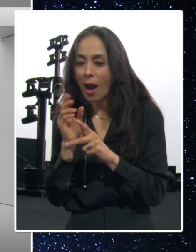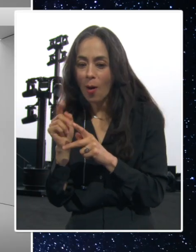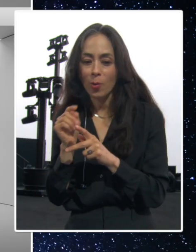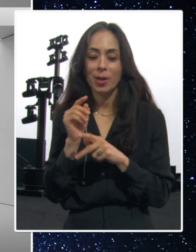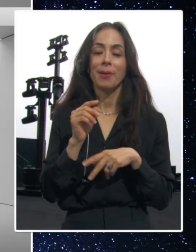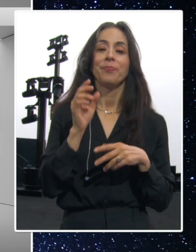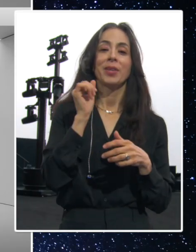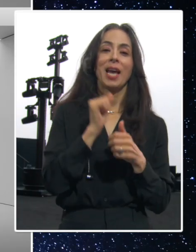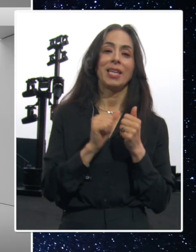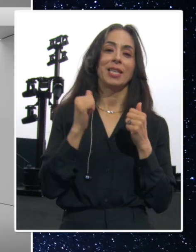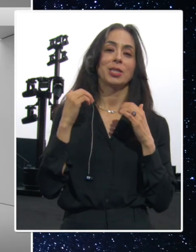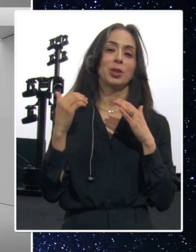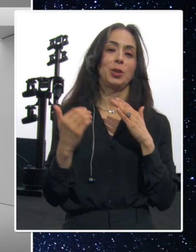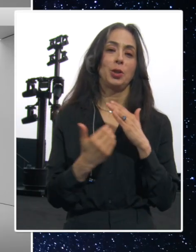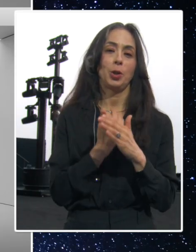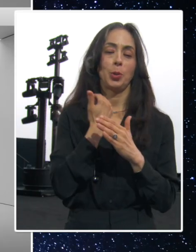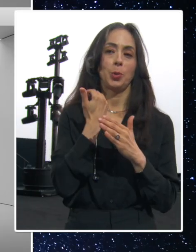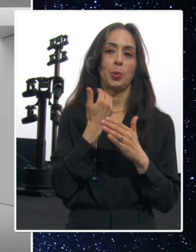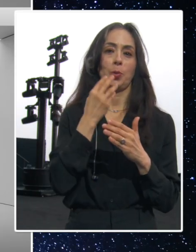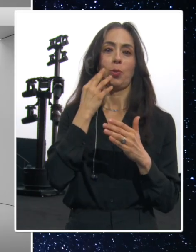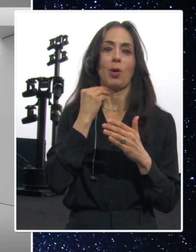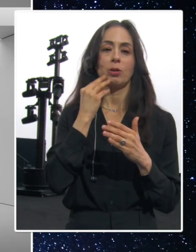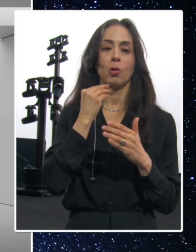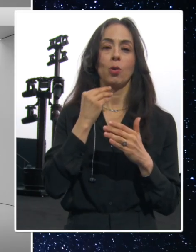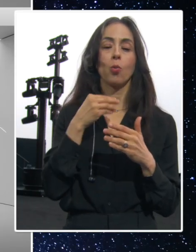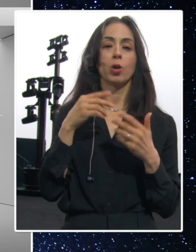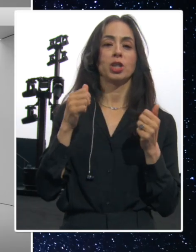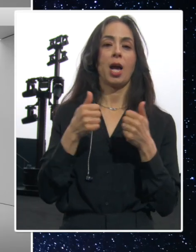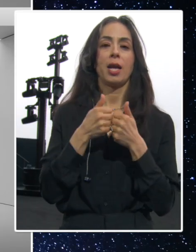At each new threshold, we're challenged to shape the future.